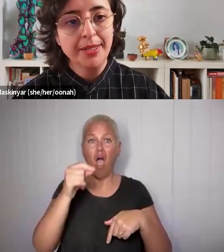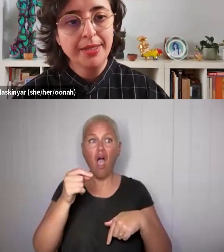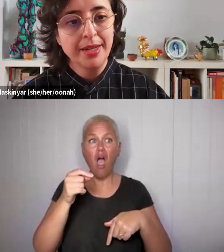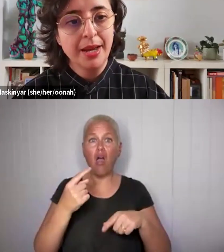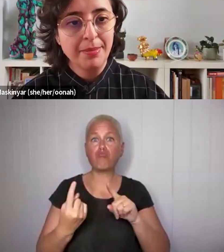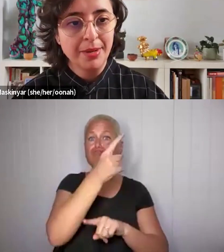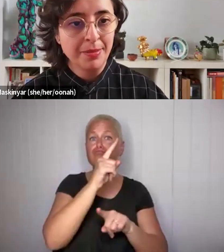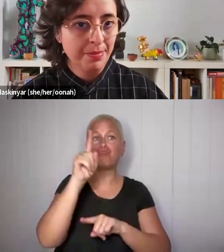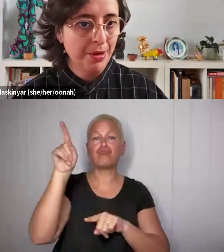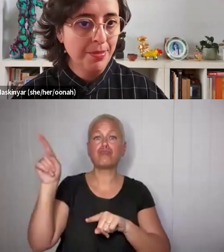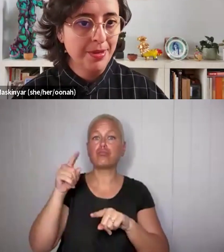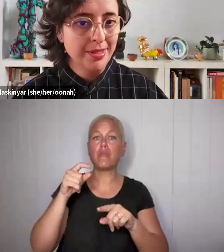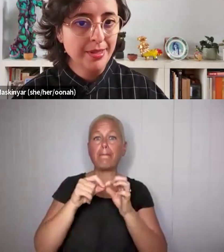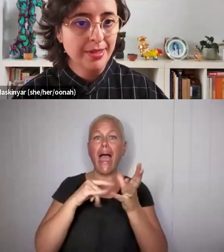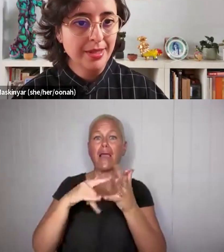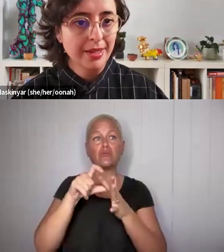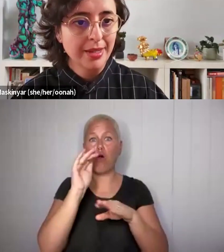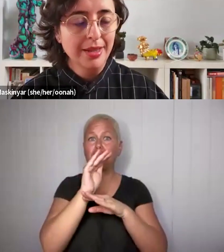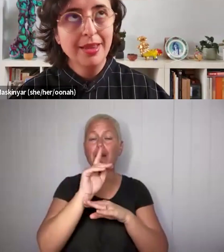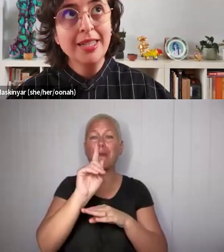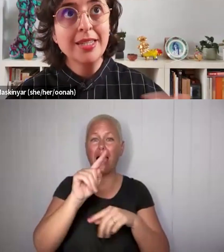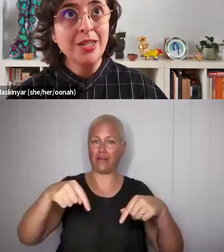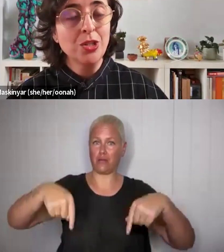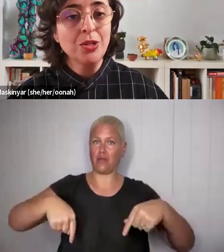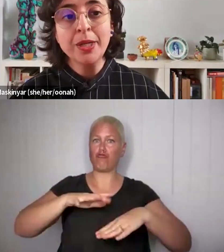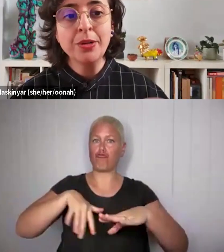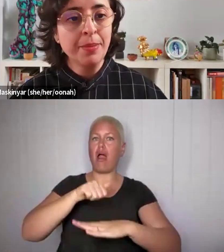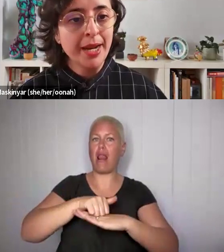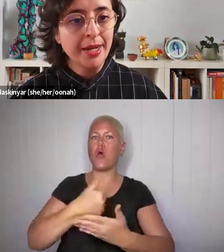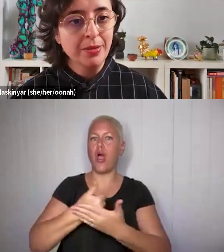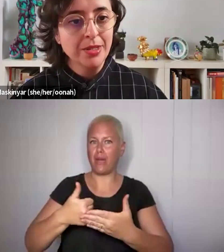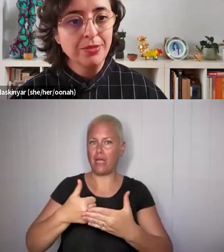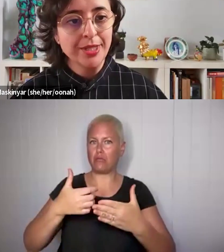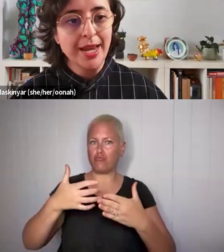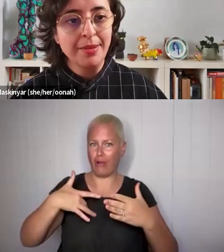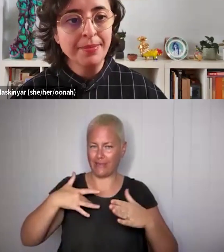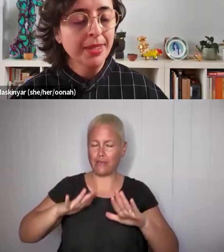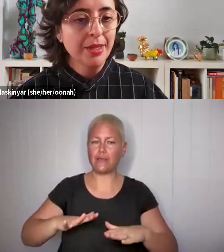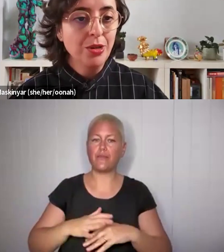but a minimum, permanent residents. In stage II, when you are nominating the rest of your team, you